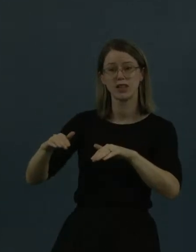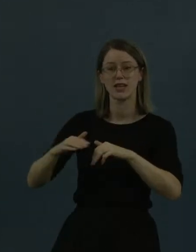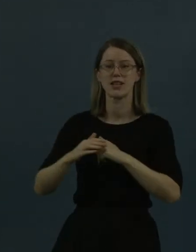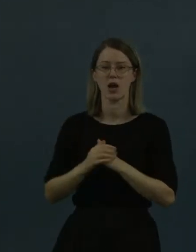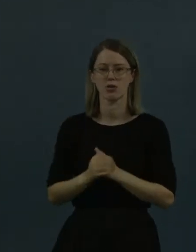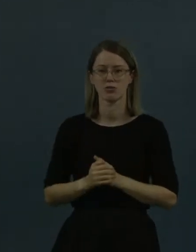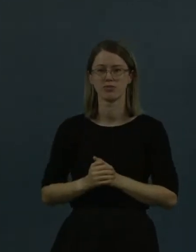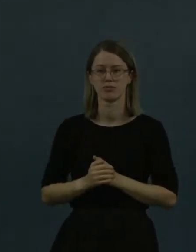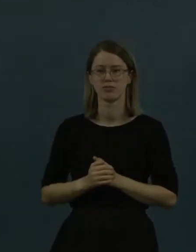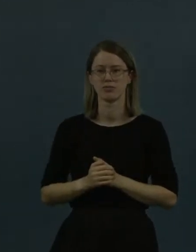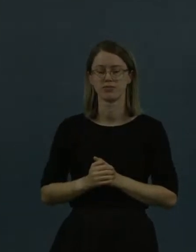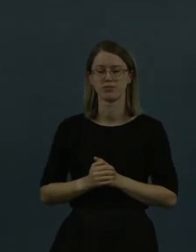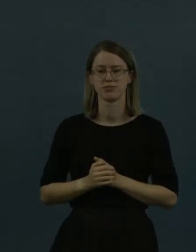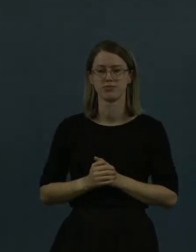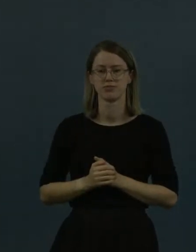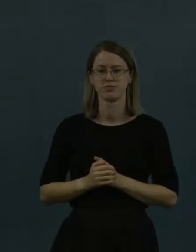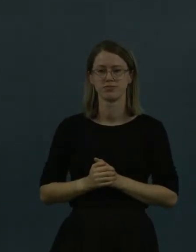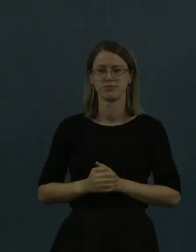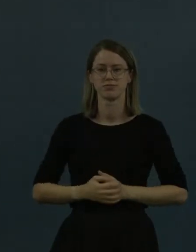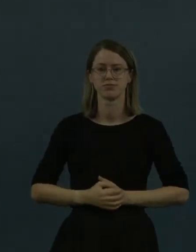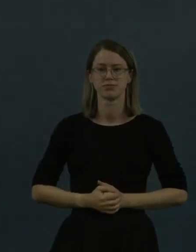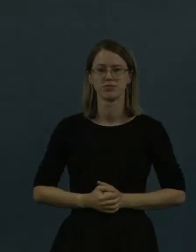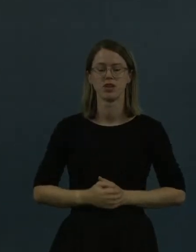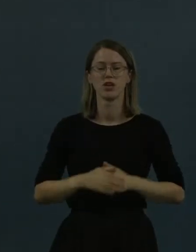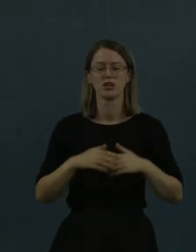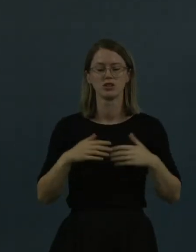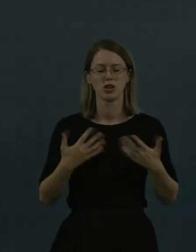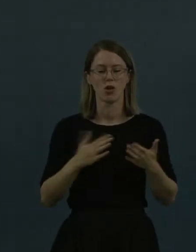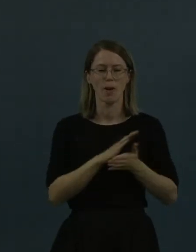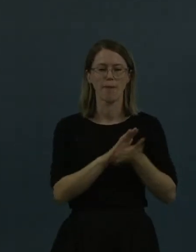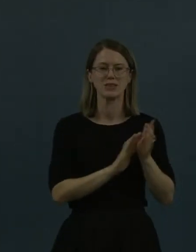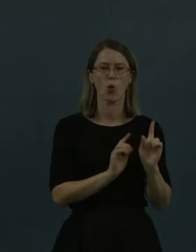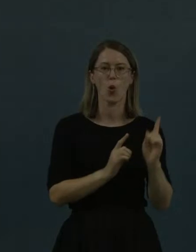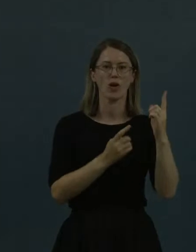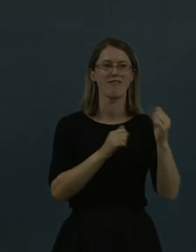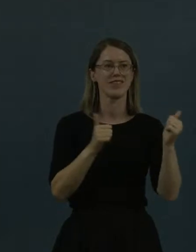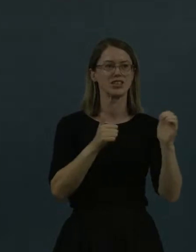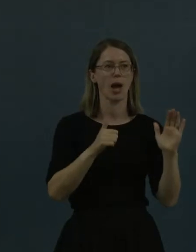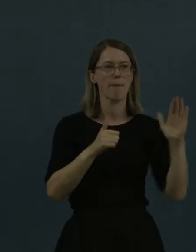is about a couple of weeks behind Auckland and it gives us